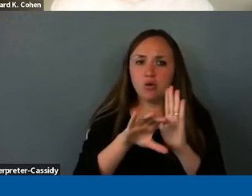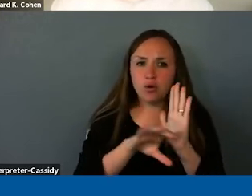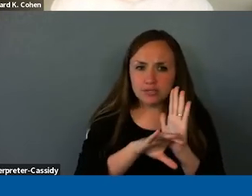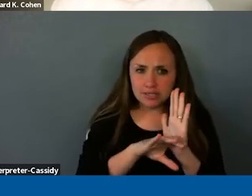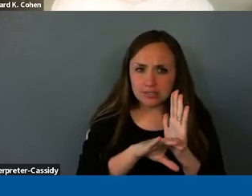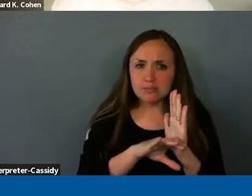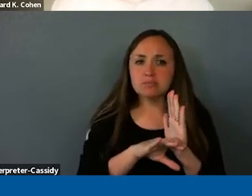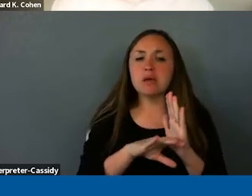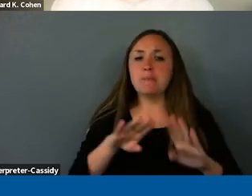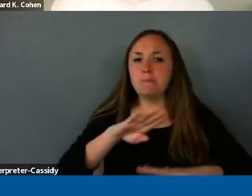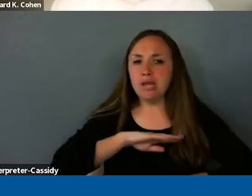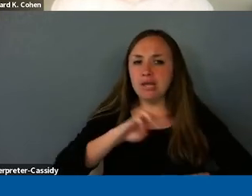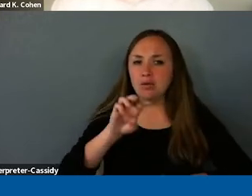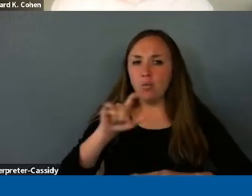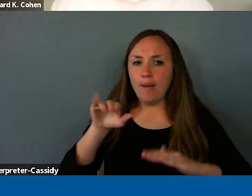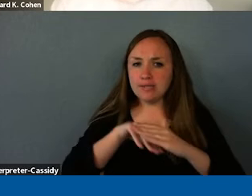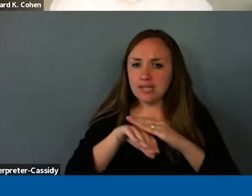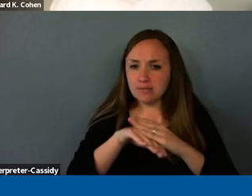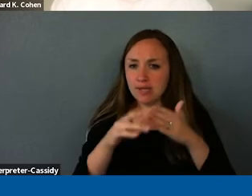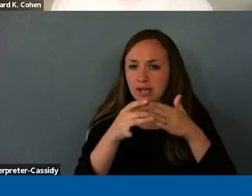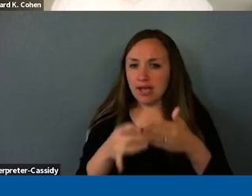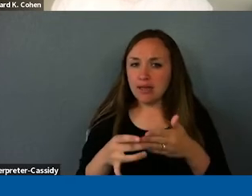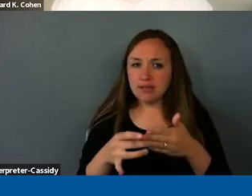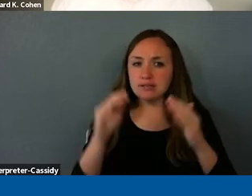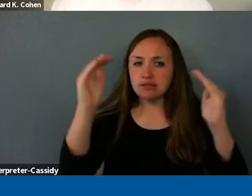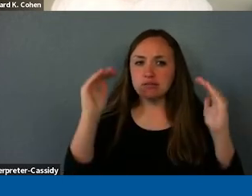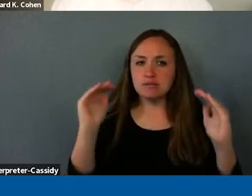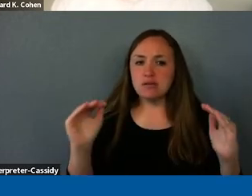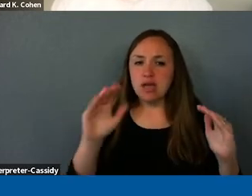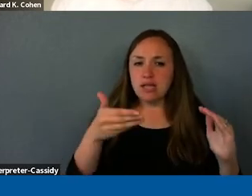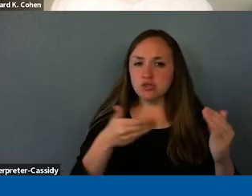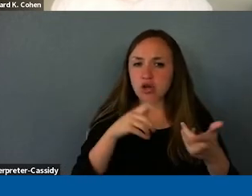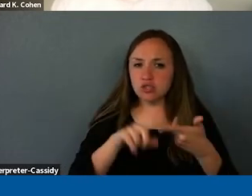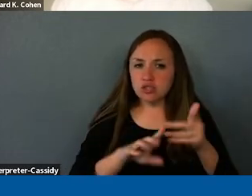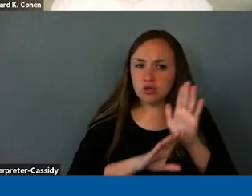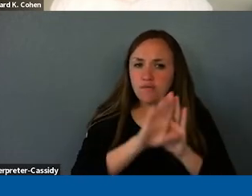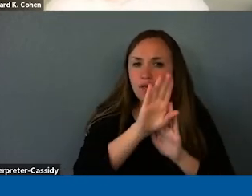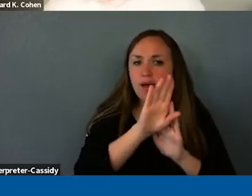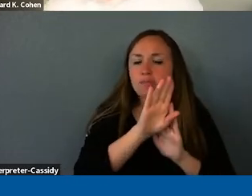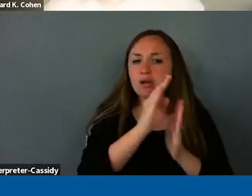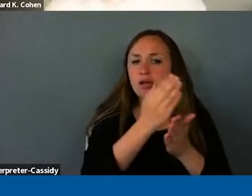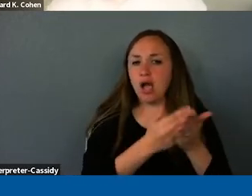which includes ARIA 2.1; Introduction to Develop Custom Components with ARIA, which is basically the advanced version